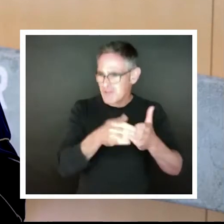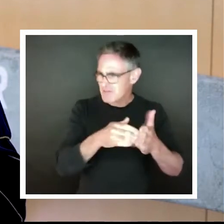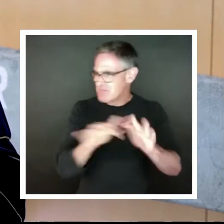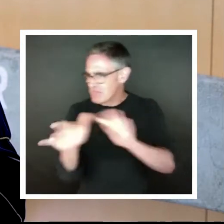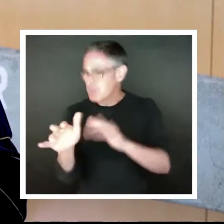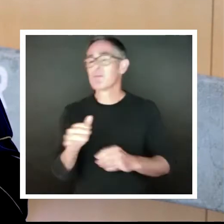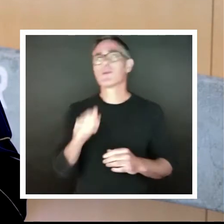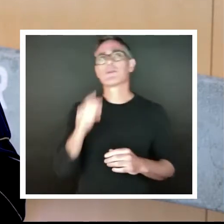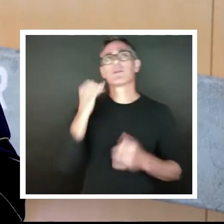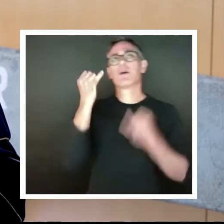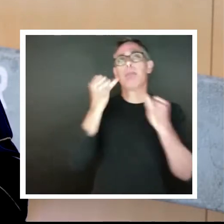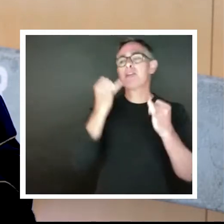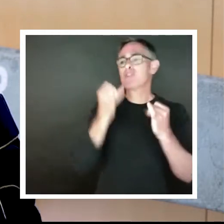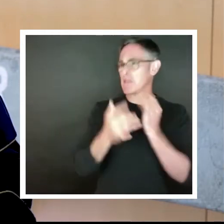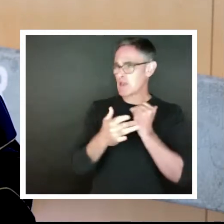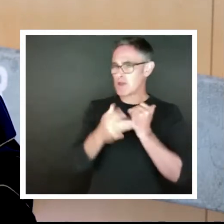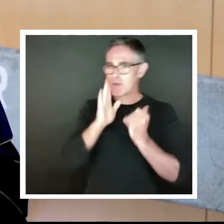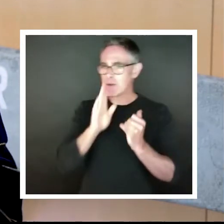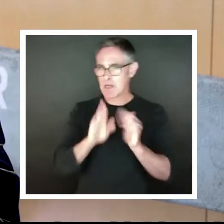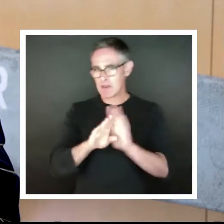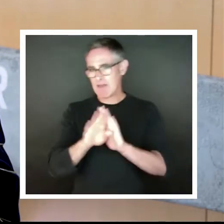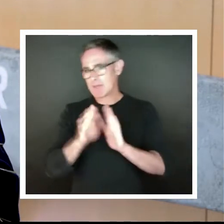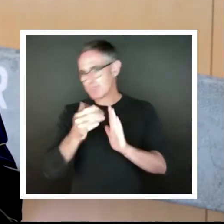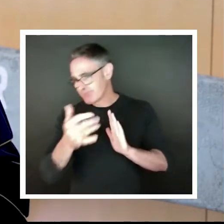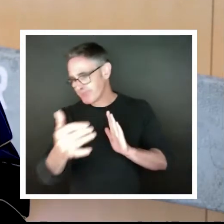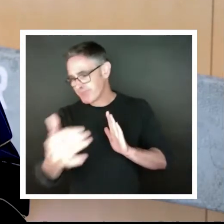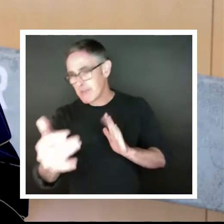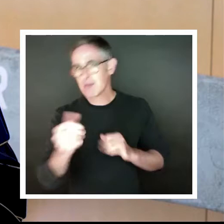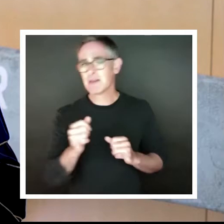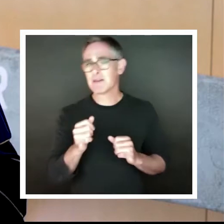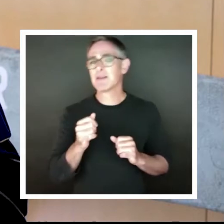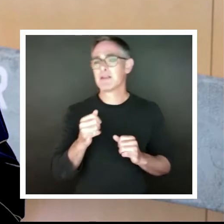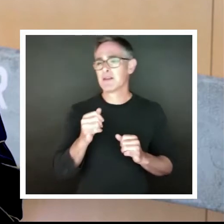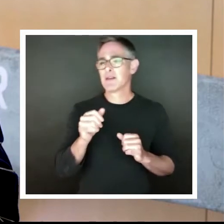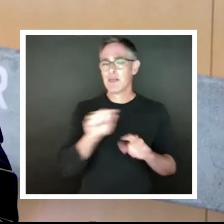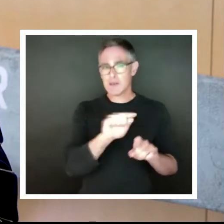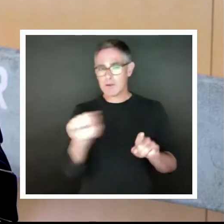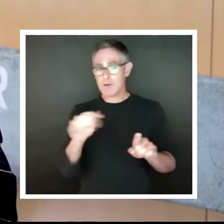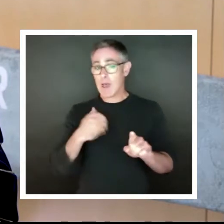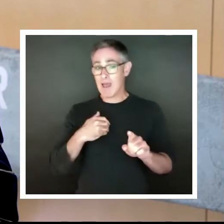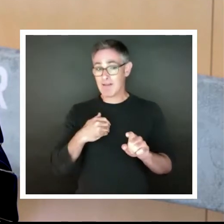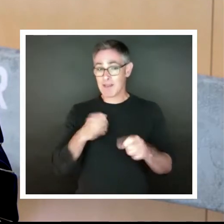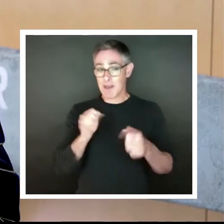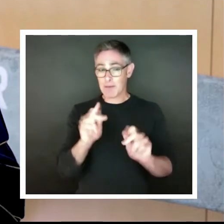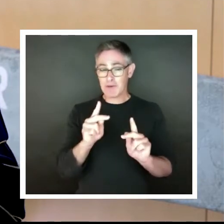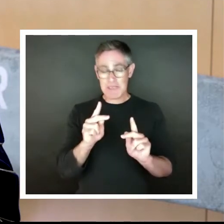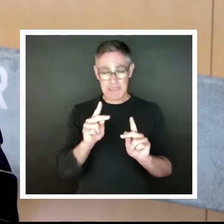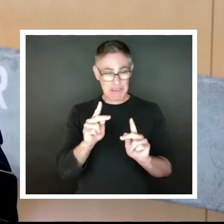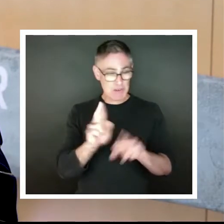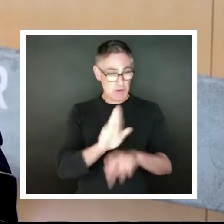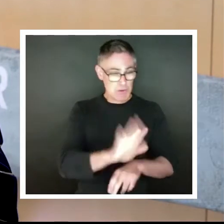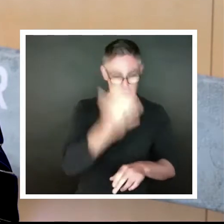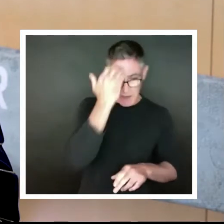and apply to make the world more just in the future. You have an opportunity to apply your knowledge to make that world.